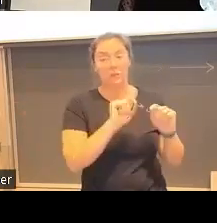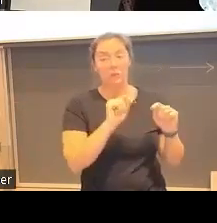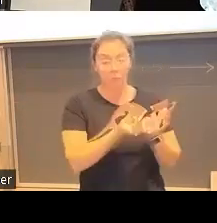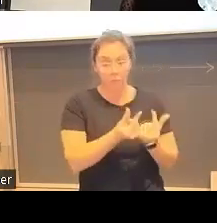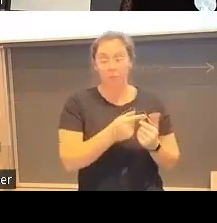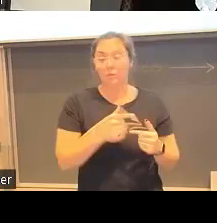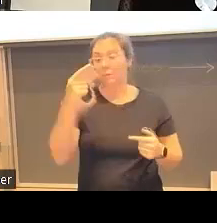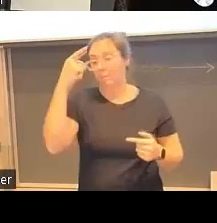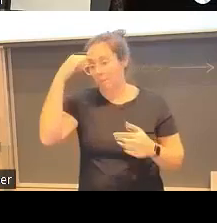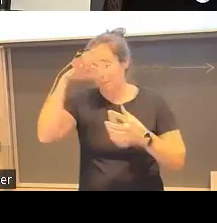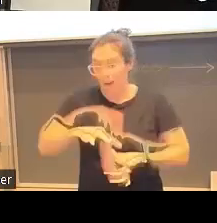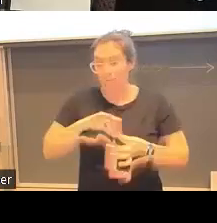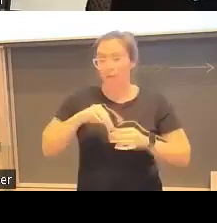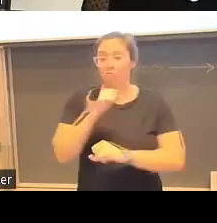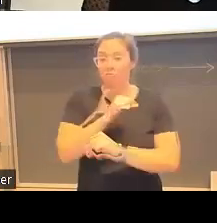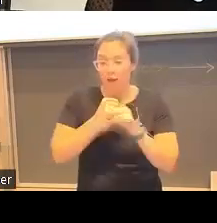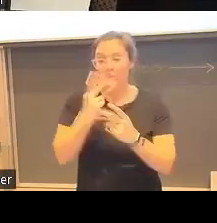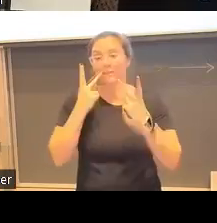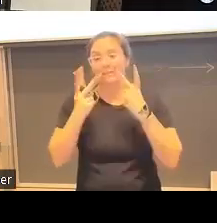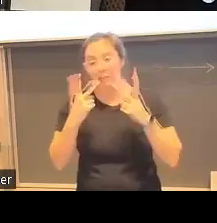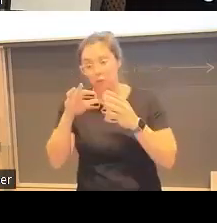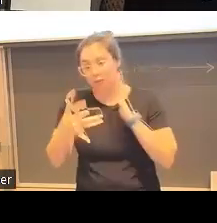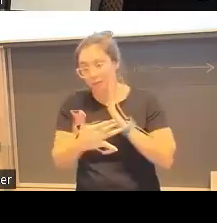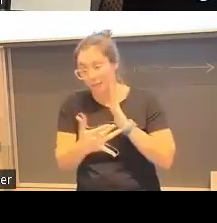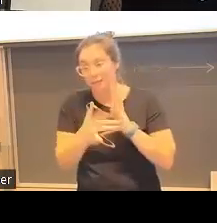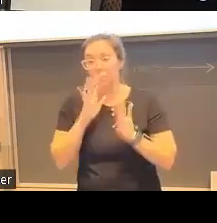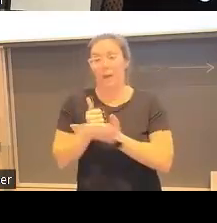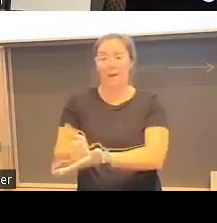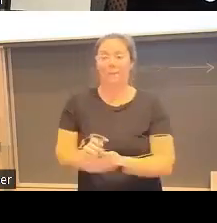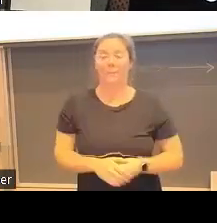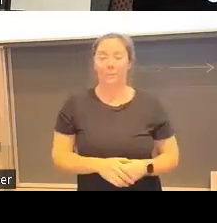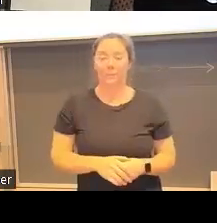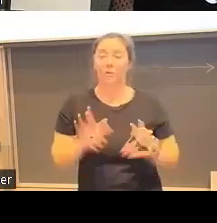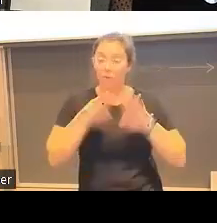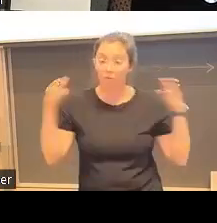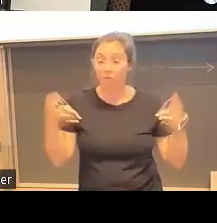visualization techniques that can support them um and we target this based on learner need but the